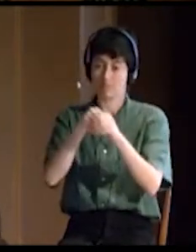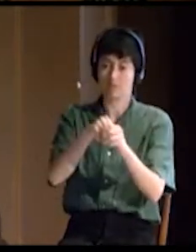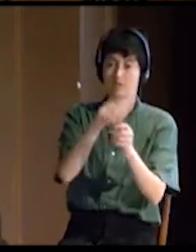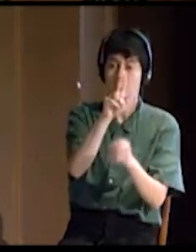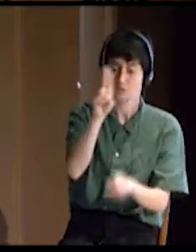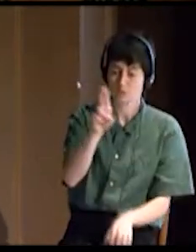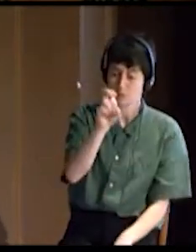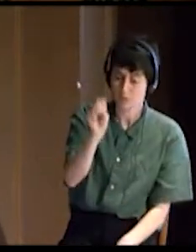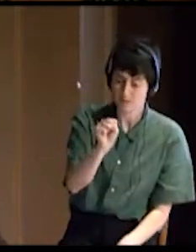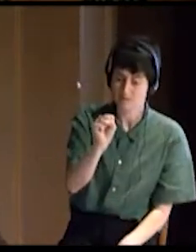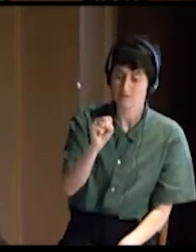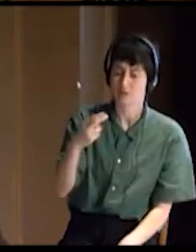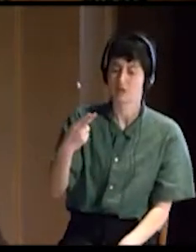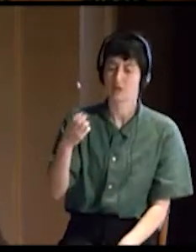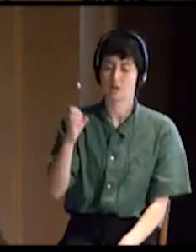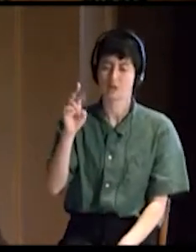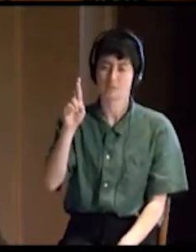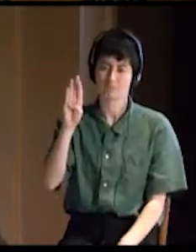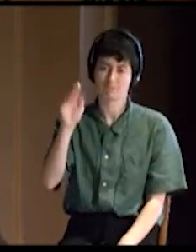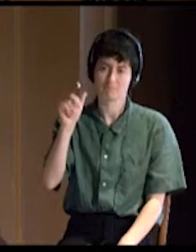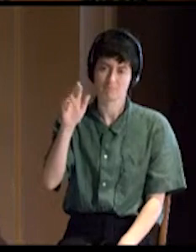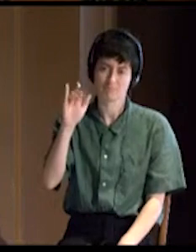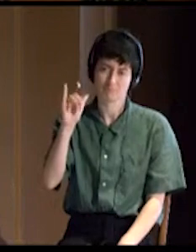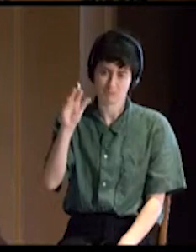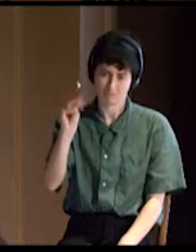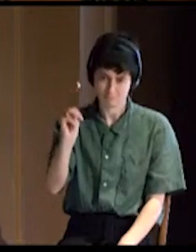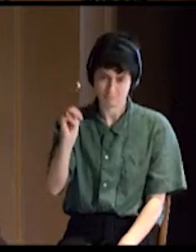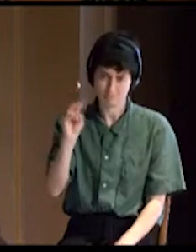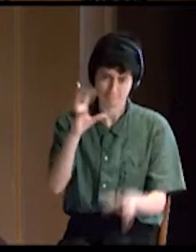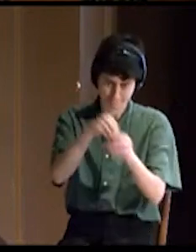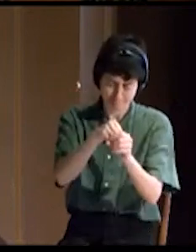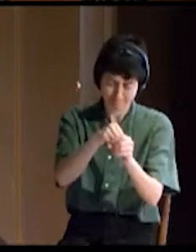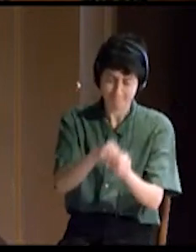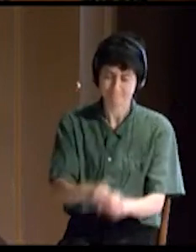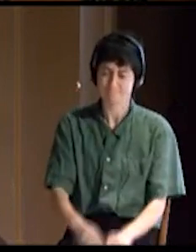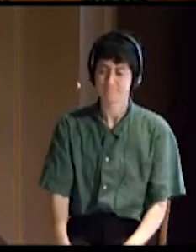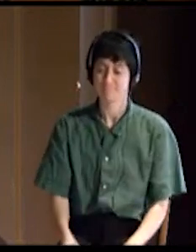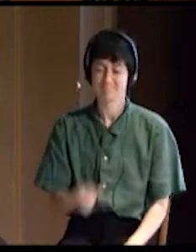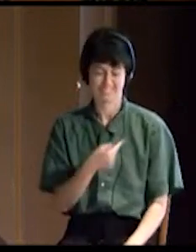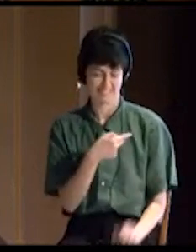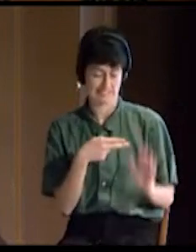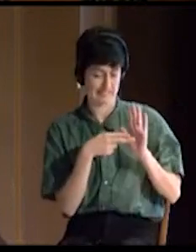And this is a slide that I'm going to present some of these key findings.